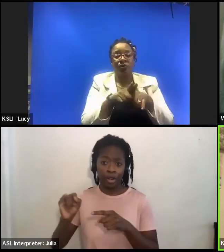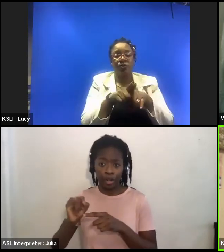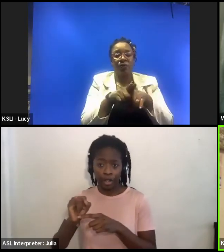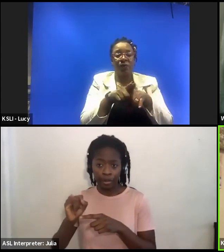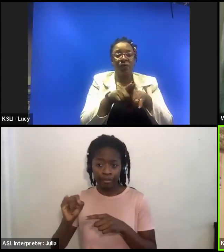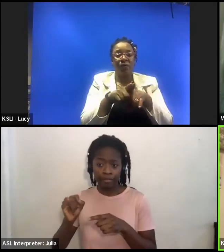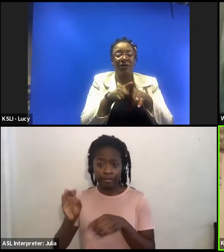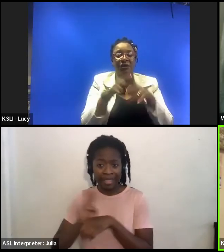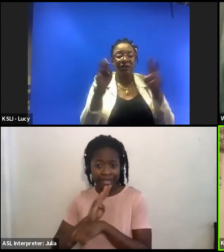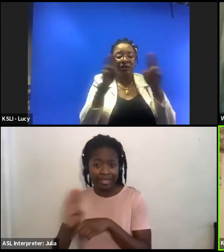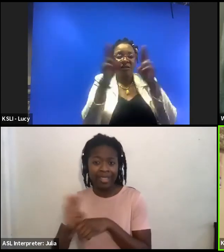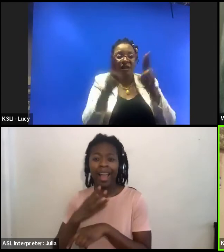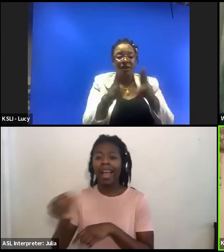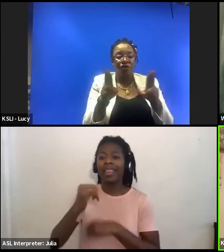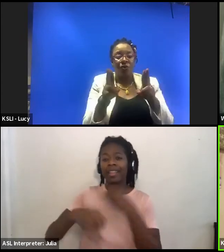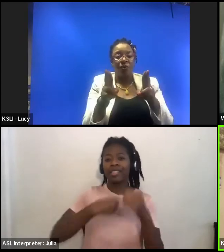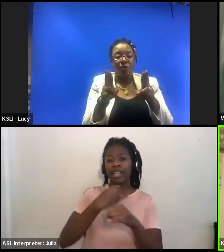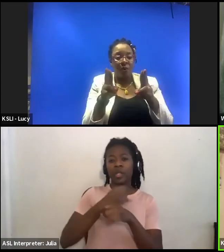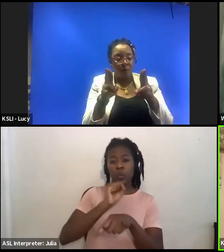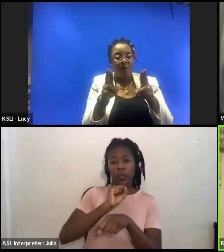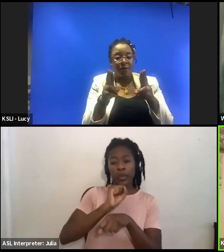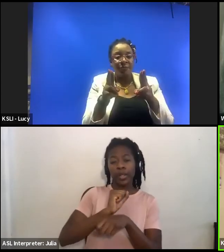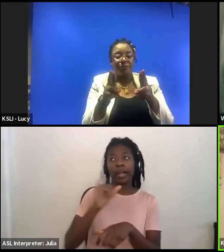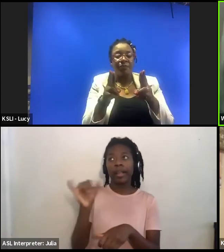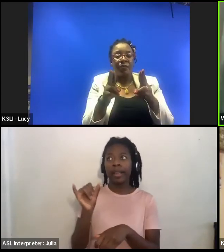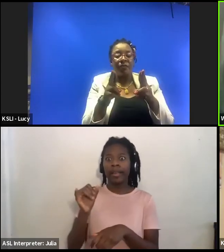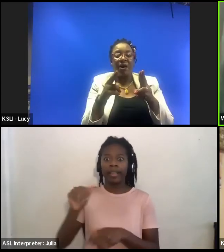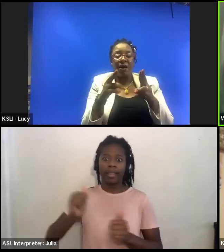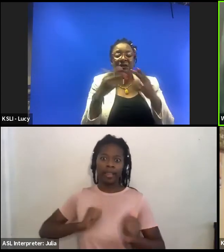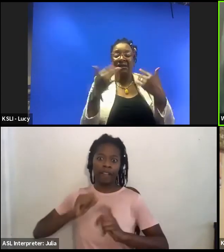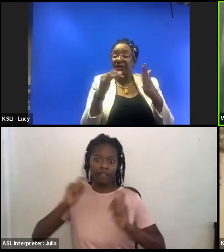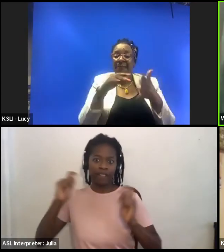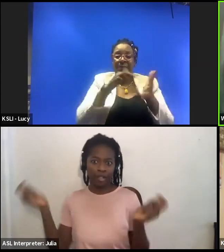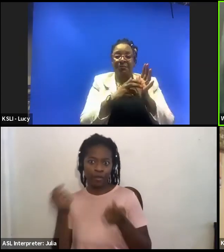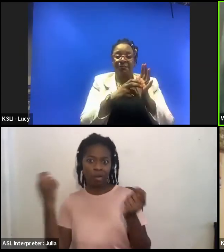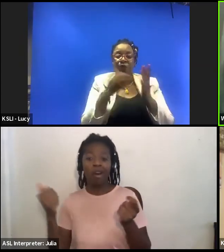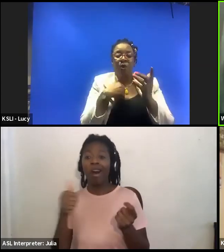at the Kampala International Theater Festival and various other opportunities you've had,